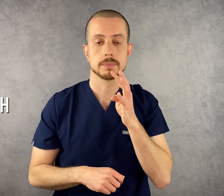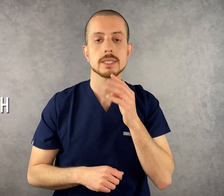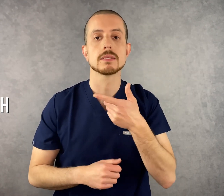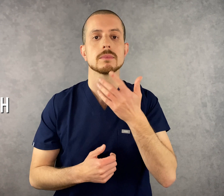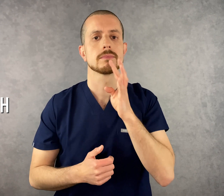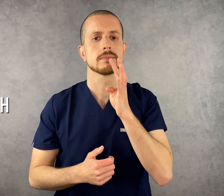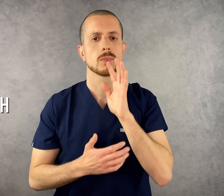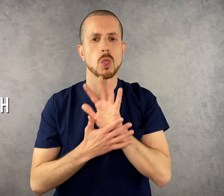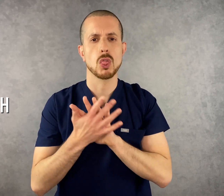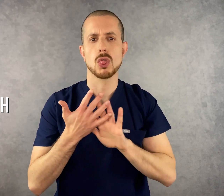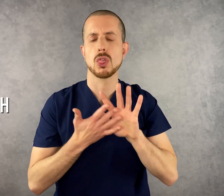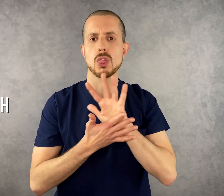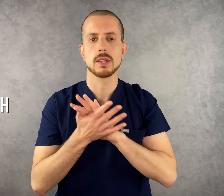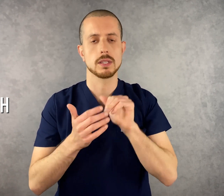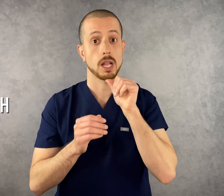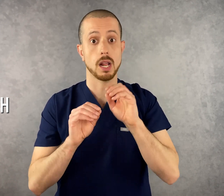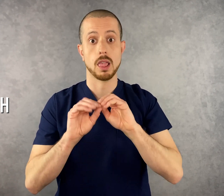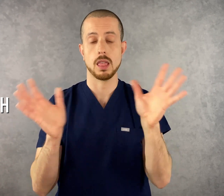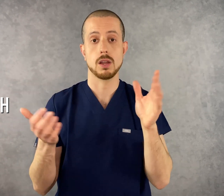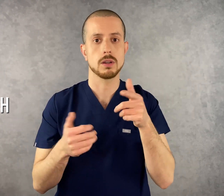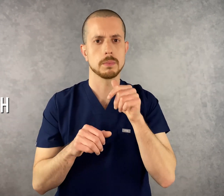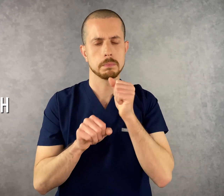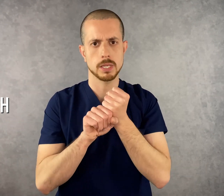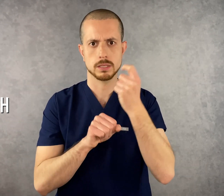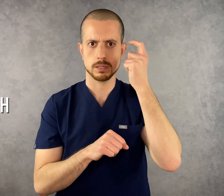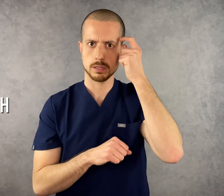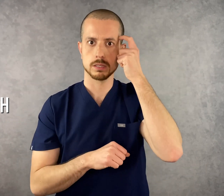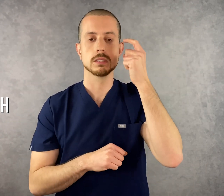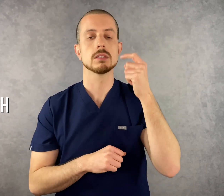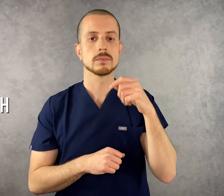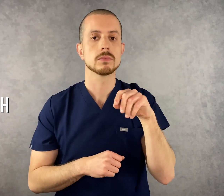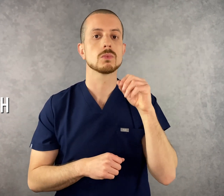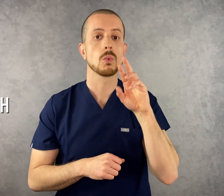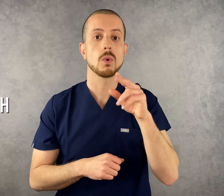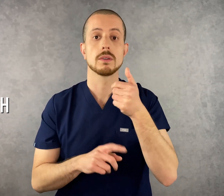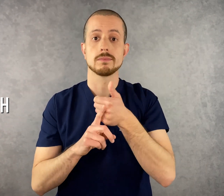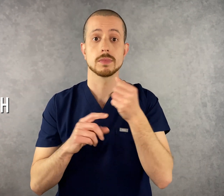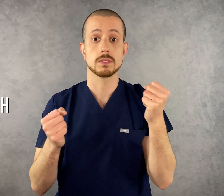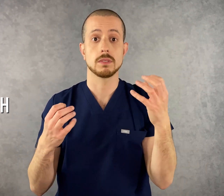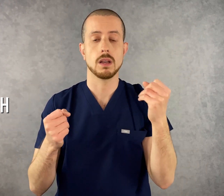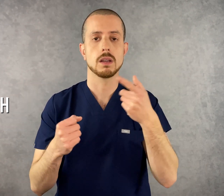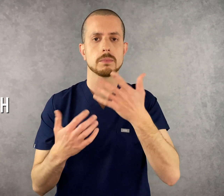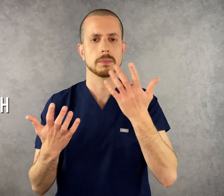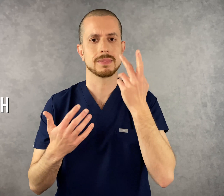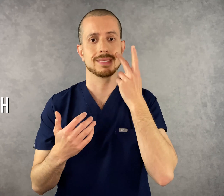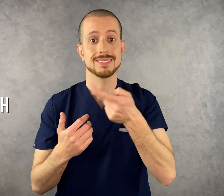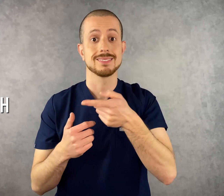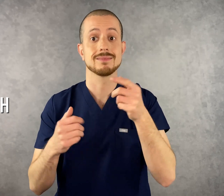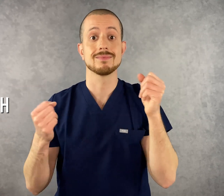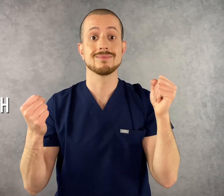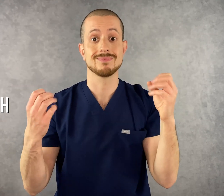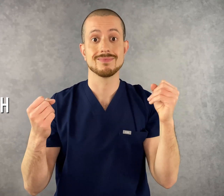their speech may become slurred. They aren't speaking clearly or they may not be making sense. If this person signs,